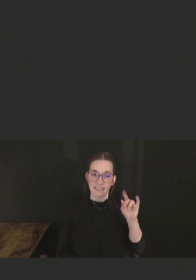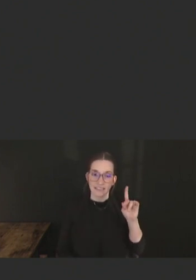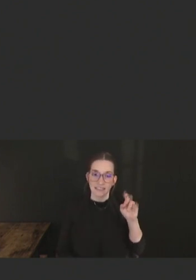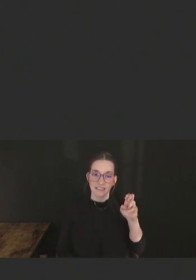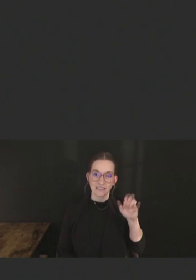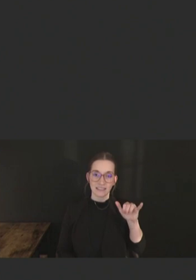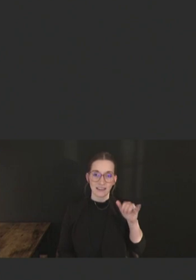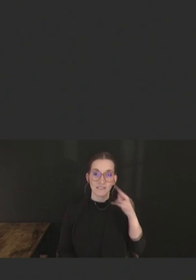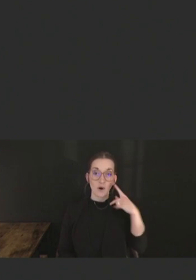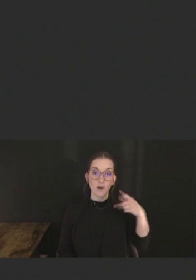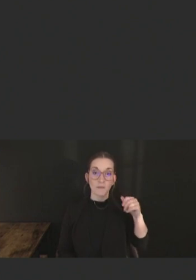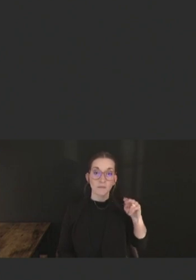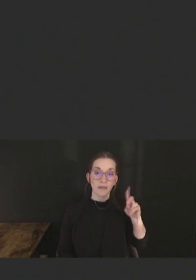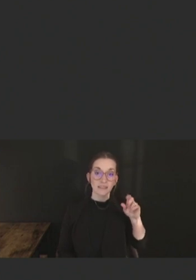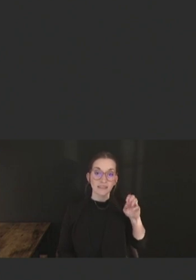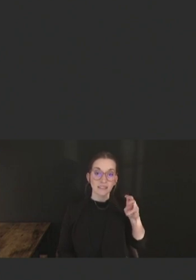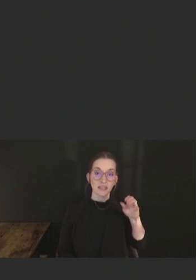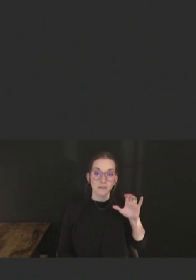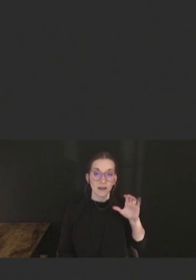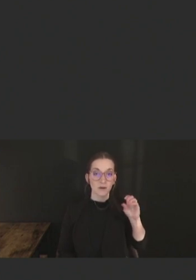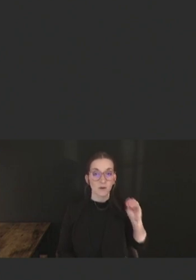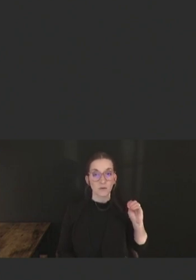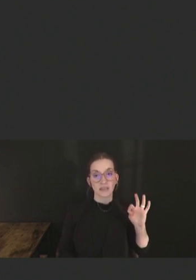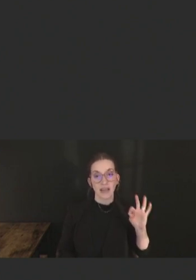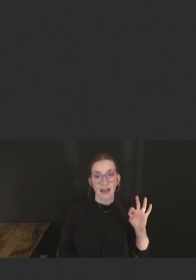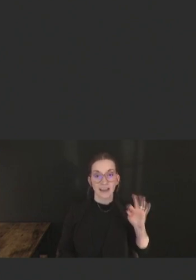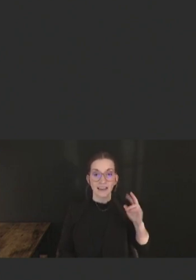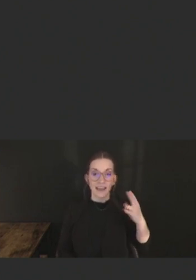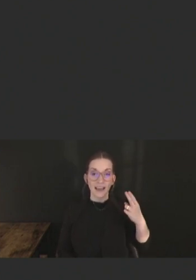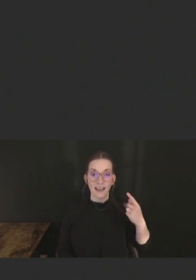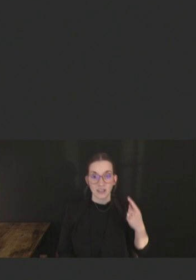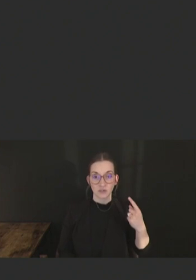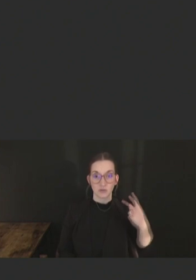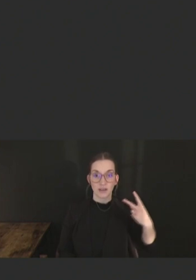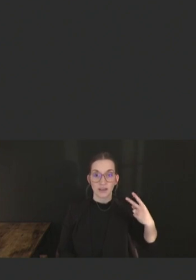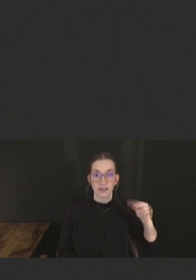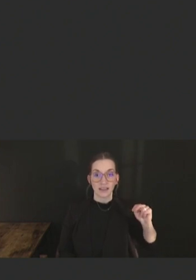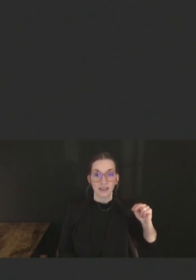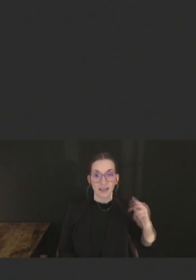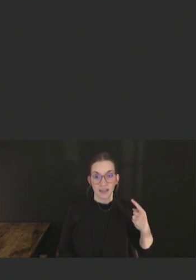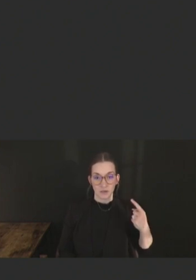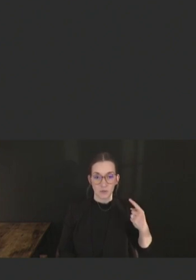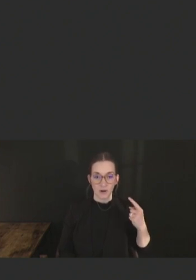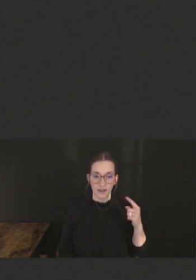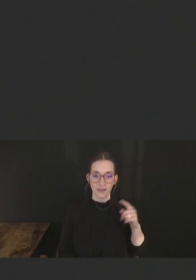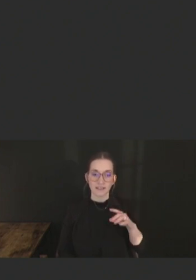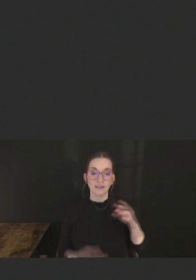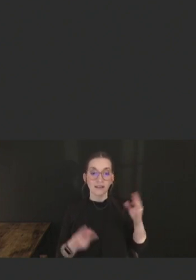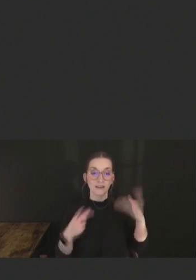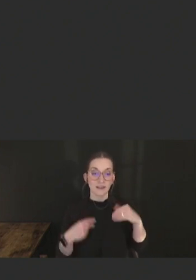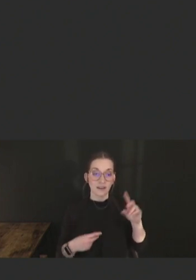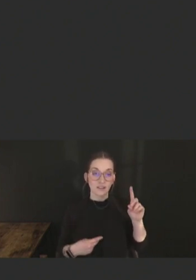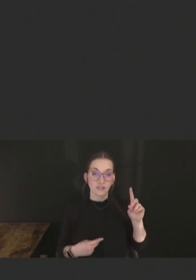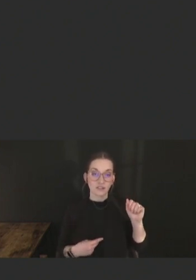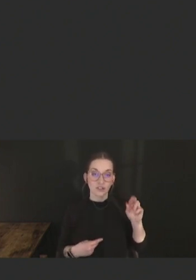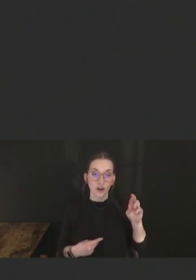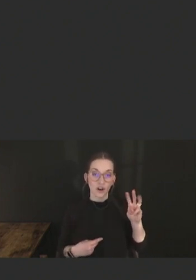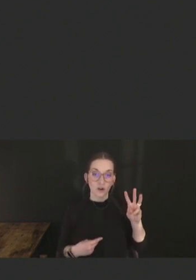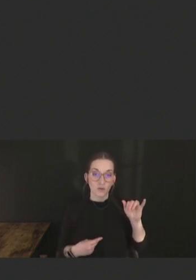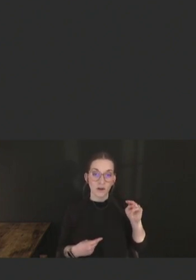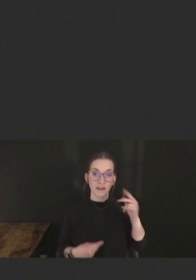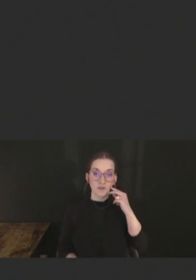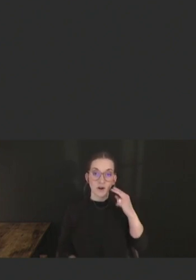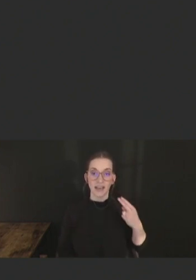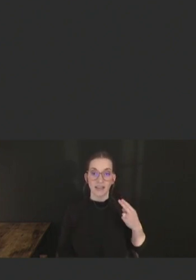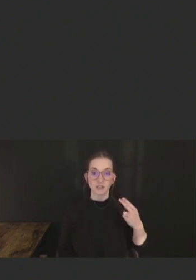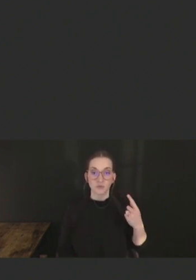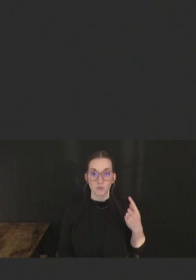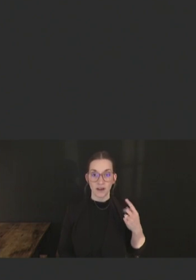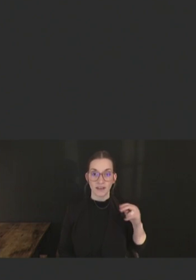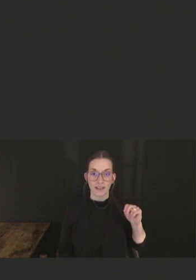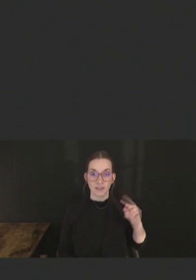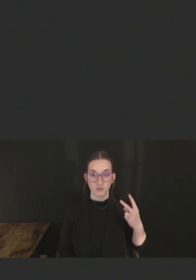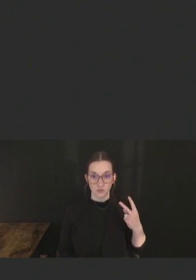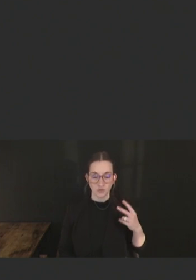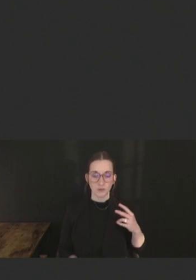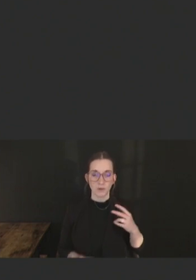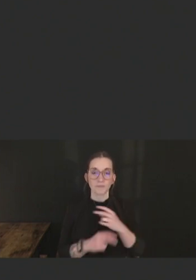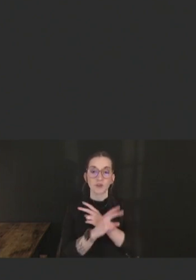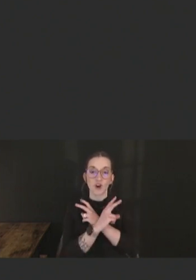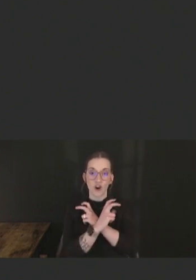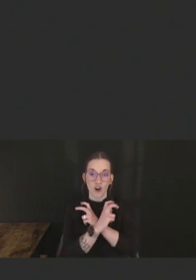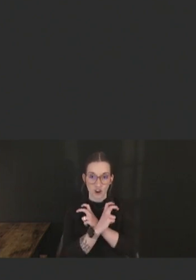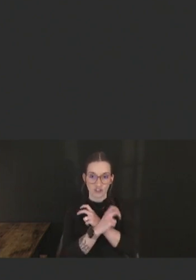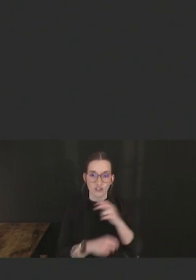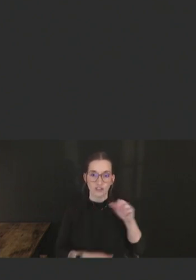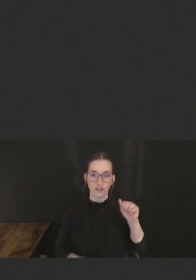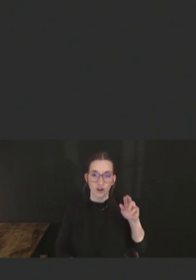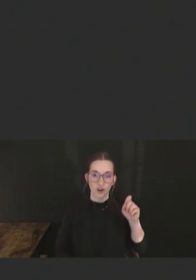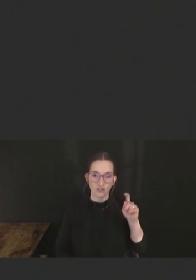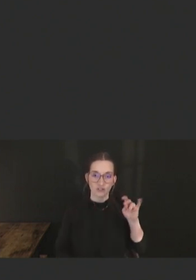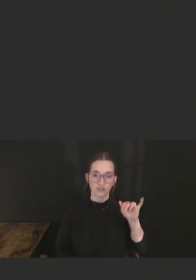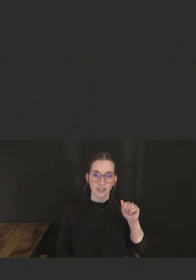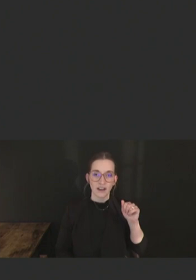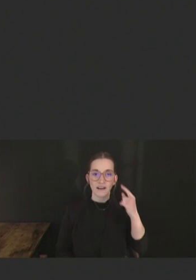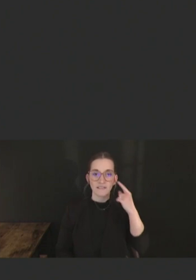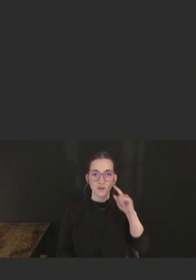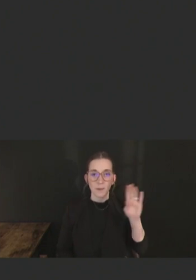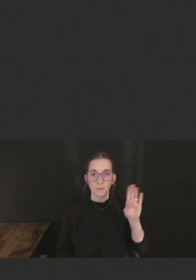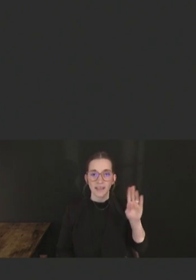H1N1 virus, the Darwin for the H3N2-like virus, the Austria for the B/Victoria lineage virus.